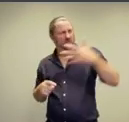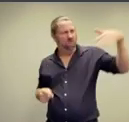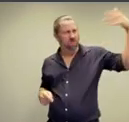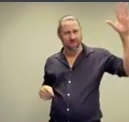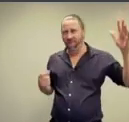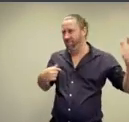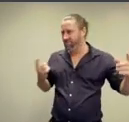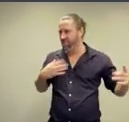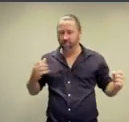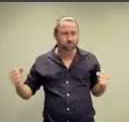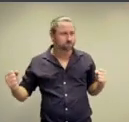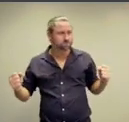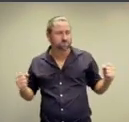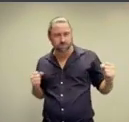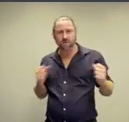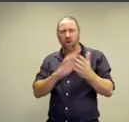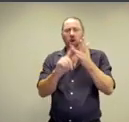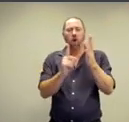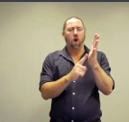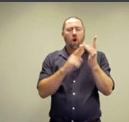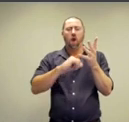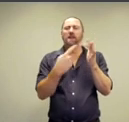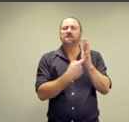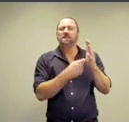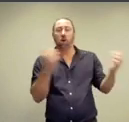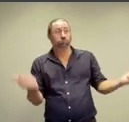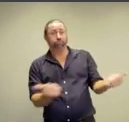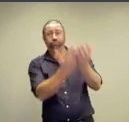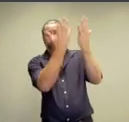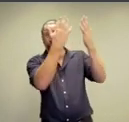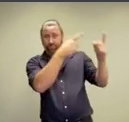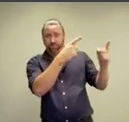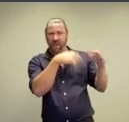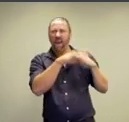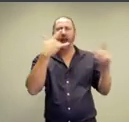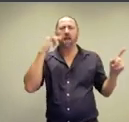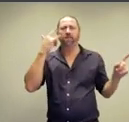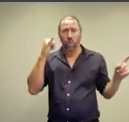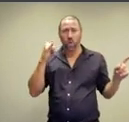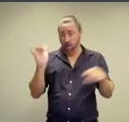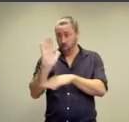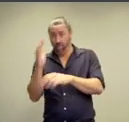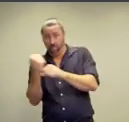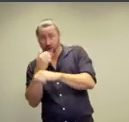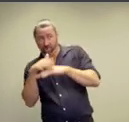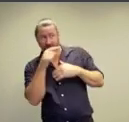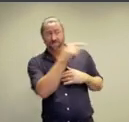born from this film. The pop cultural fascination with the Hollister riot as glorified